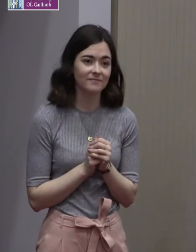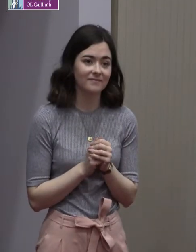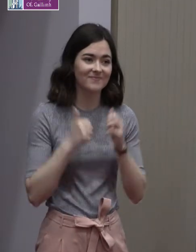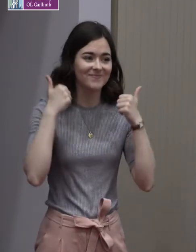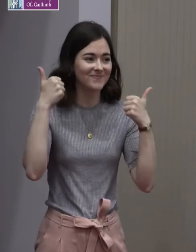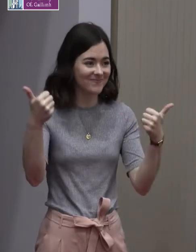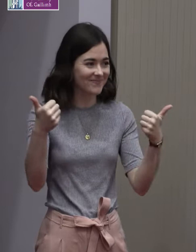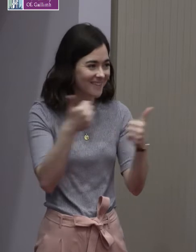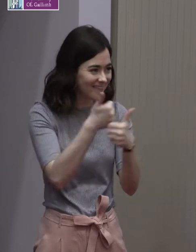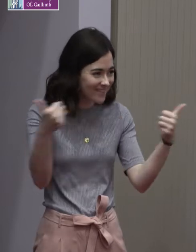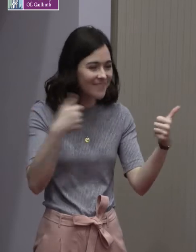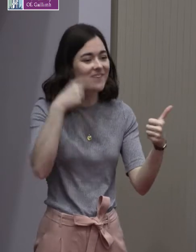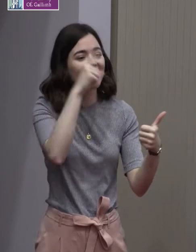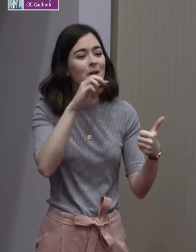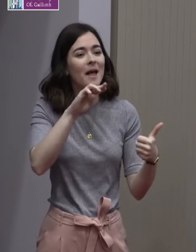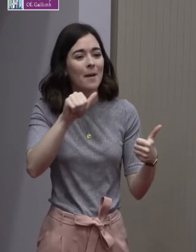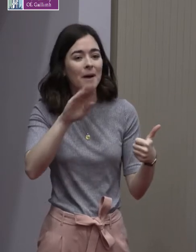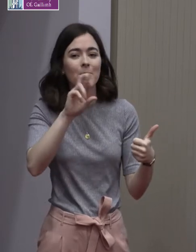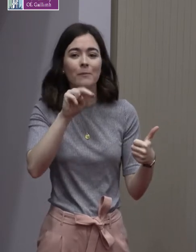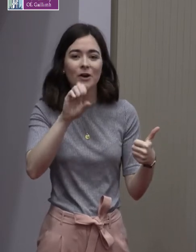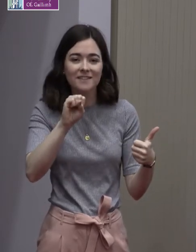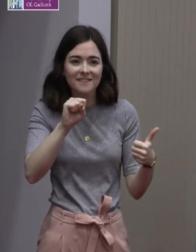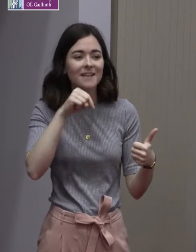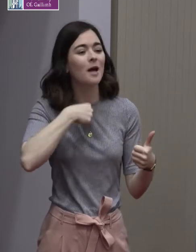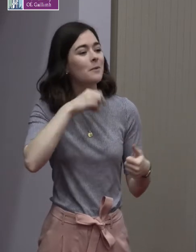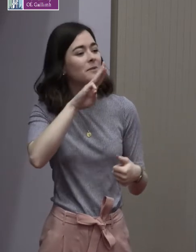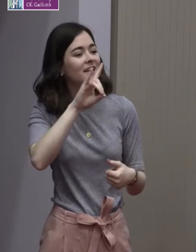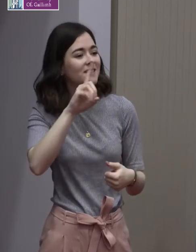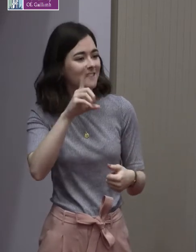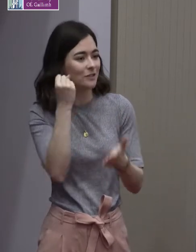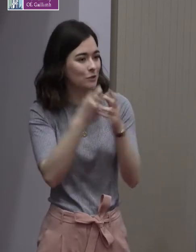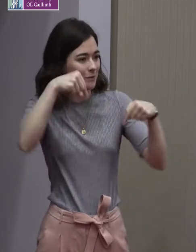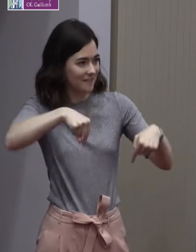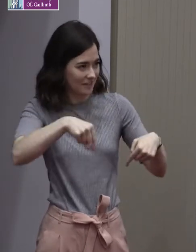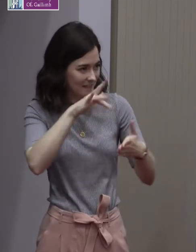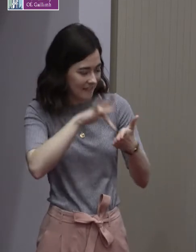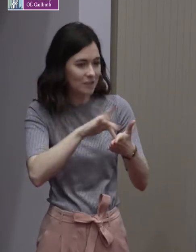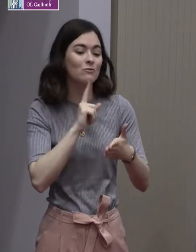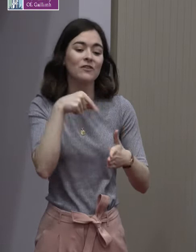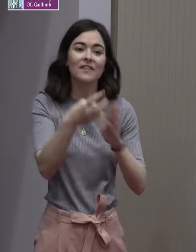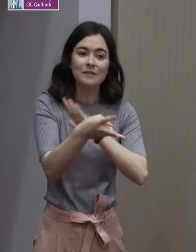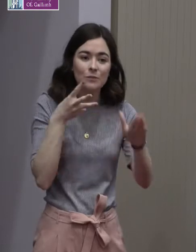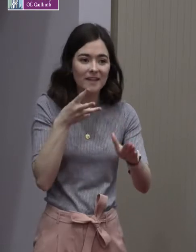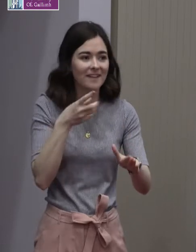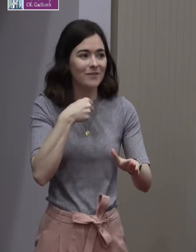hello There is centre for disability policy.